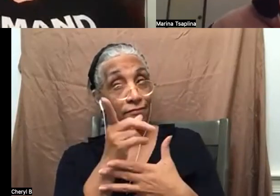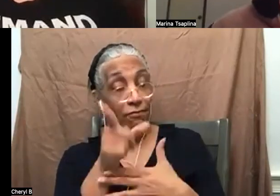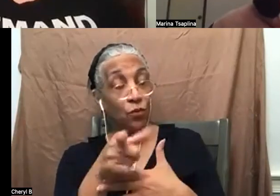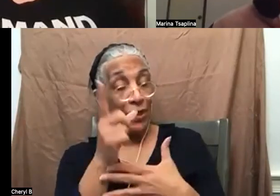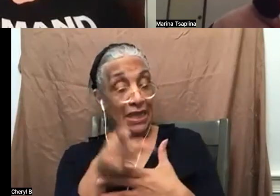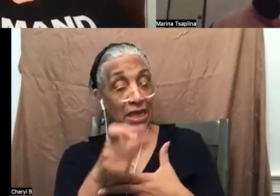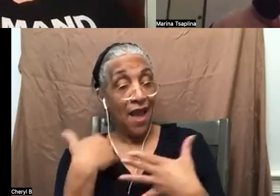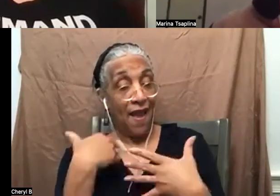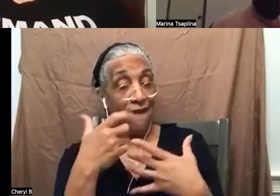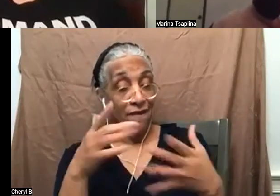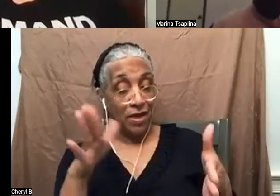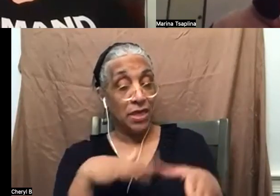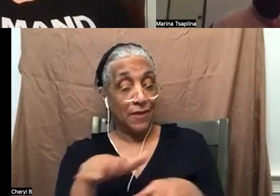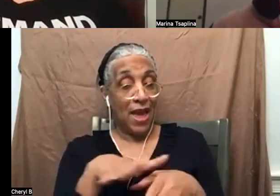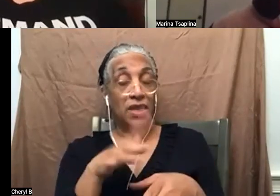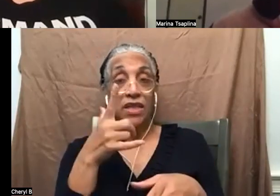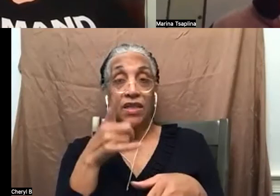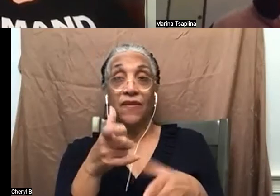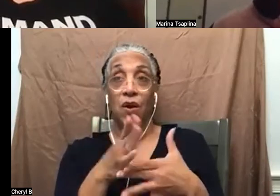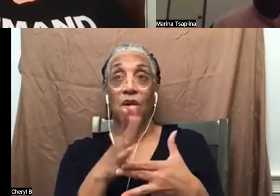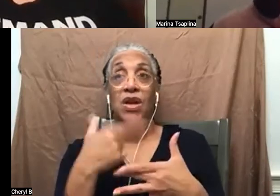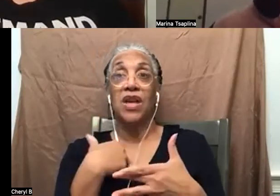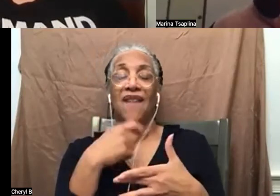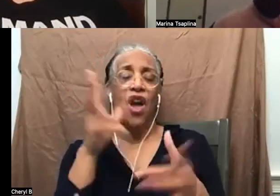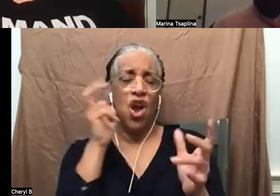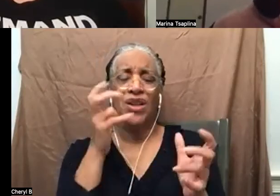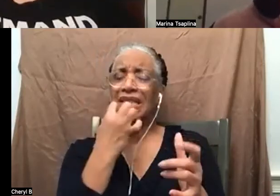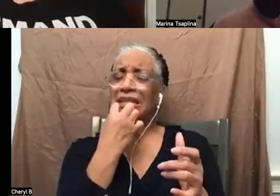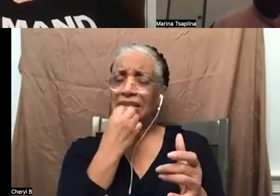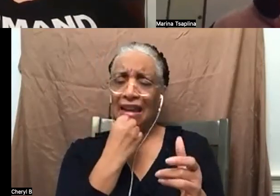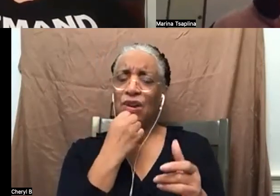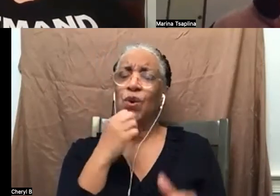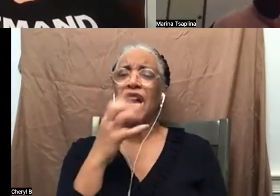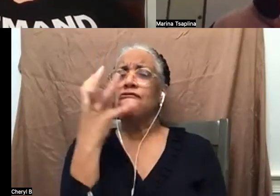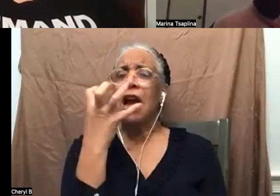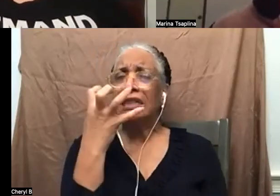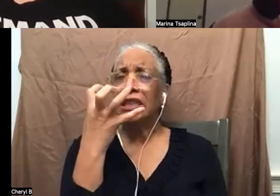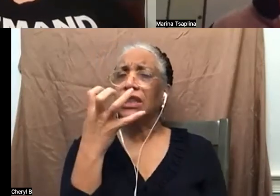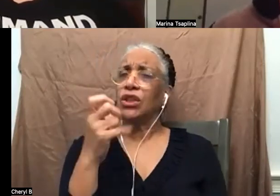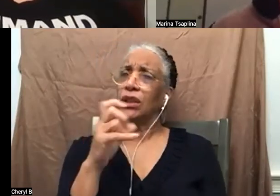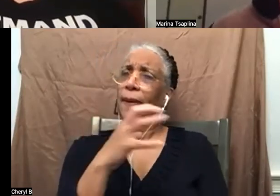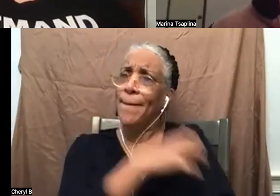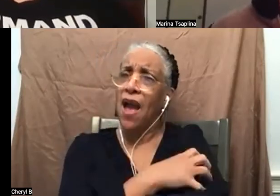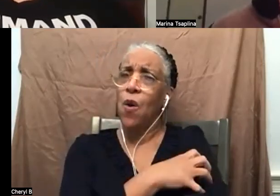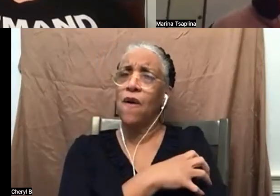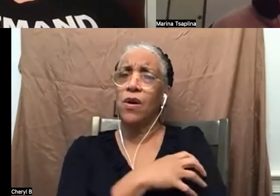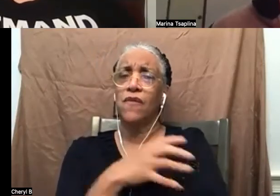heard it referred to as sacred rage, which is a really powerful force and necessary. And taking the time.